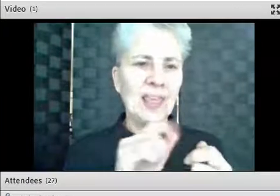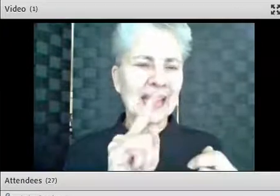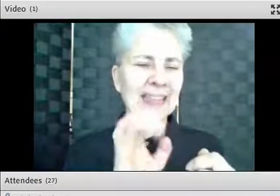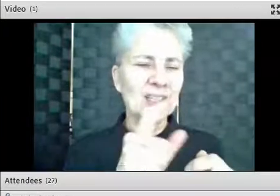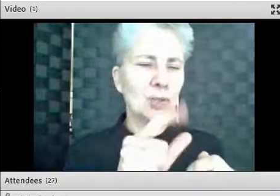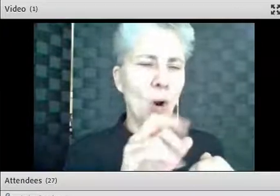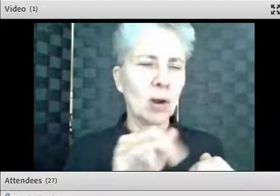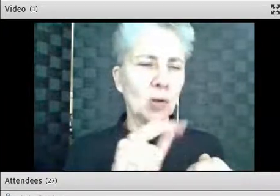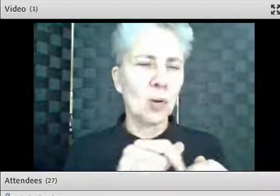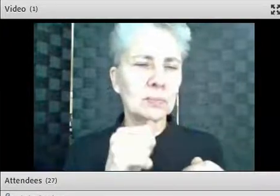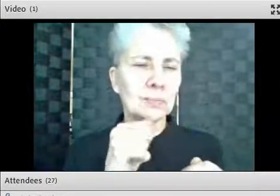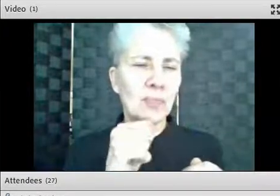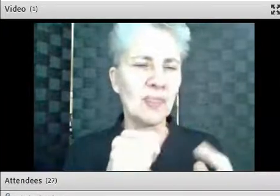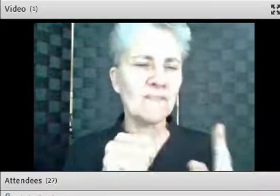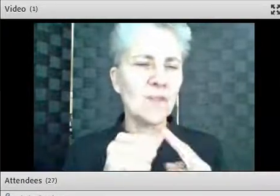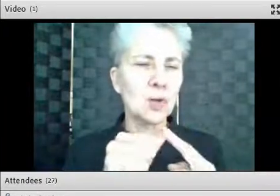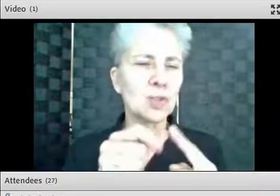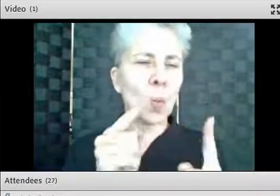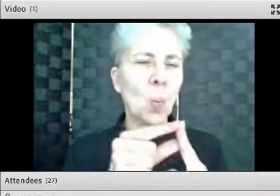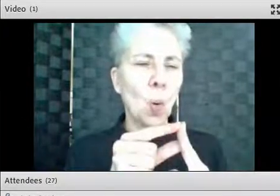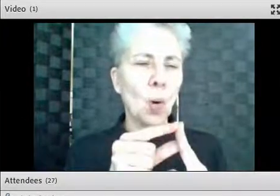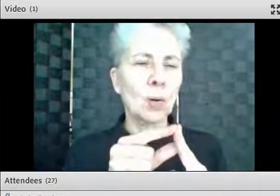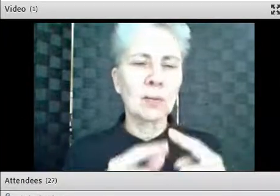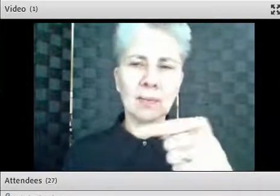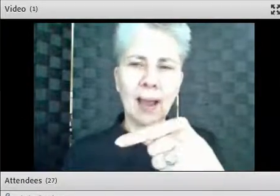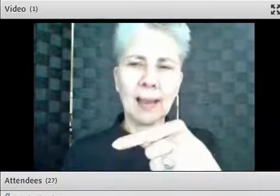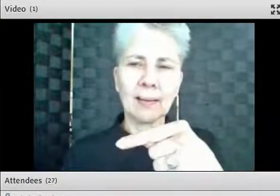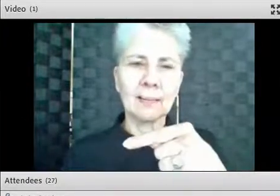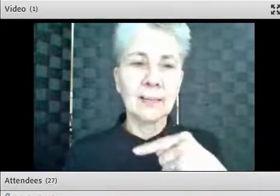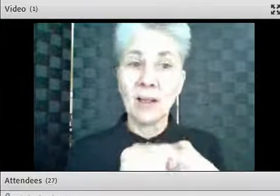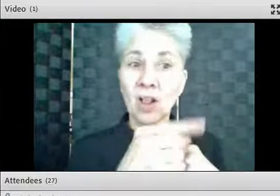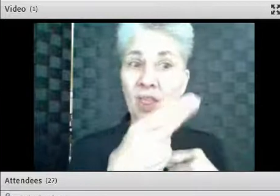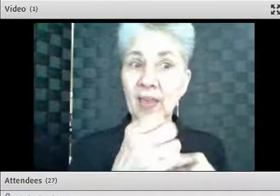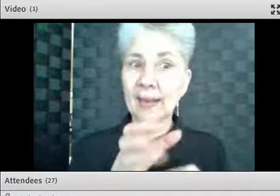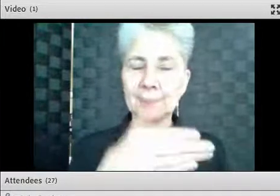the first word of the title, in this case, like, Panda.